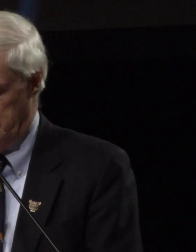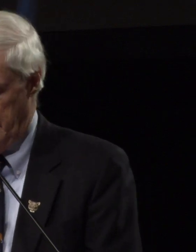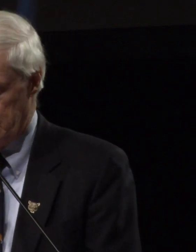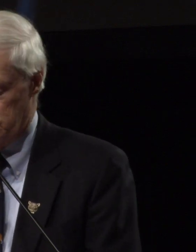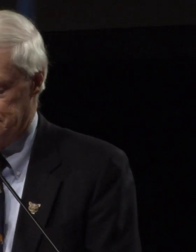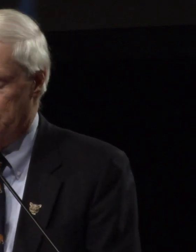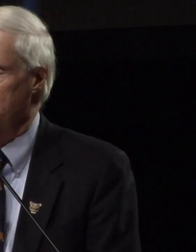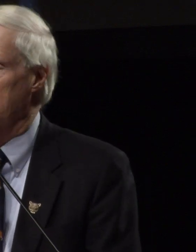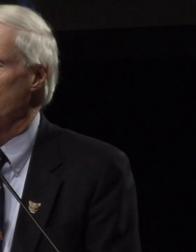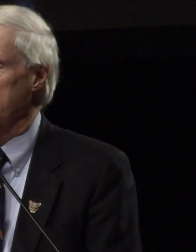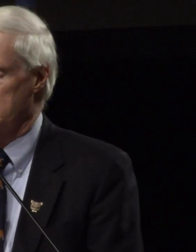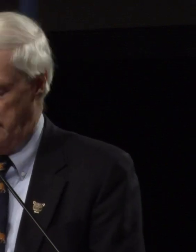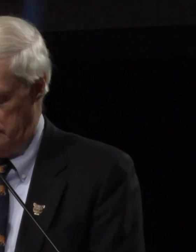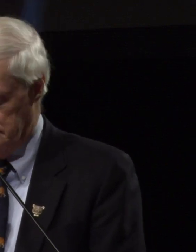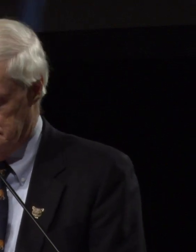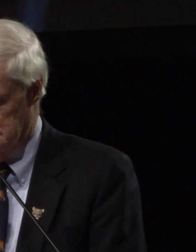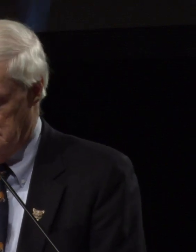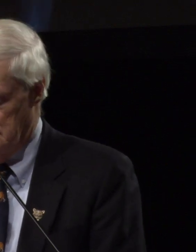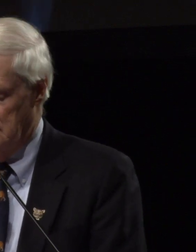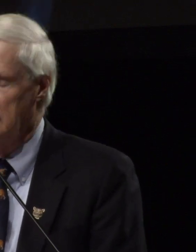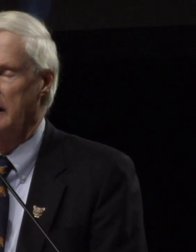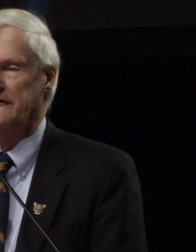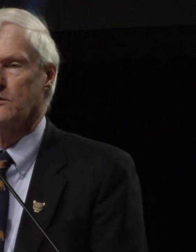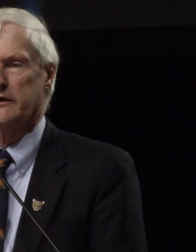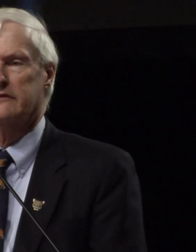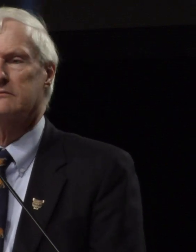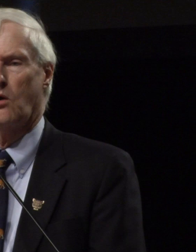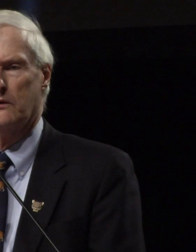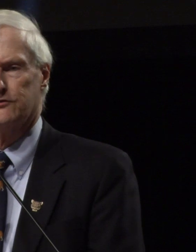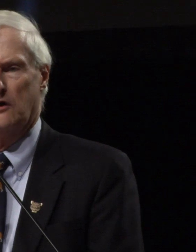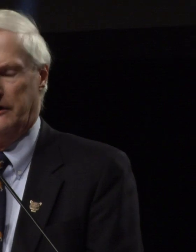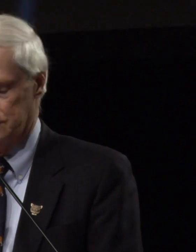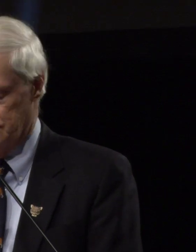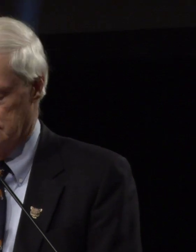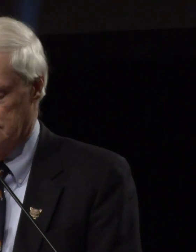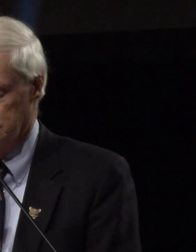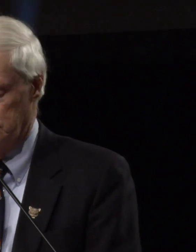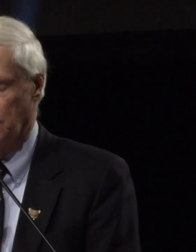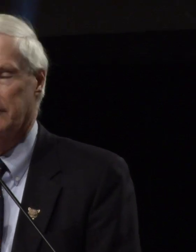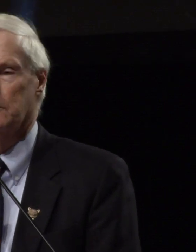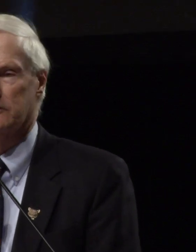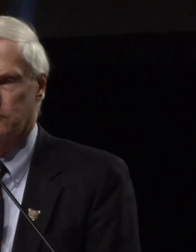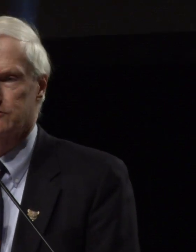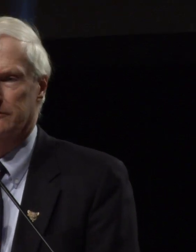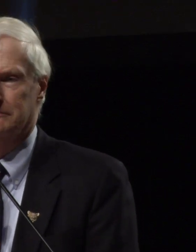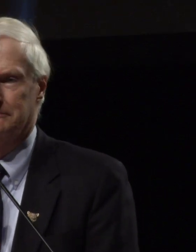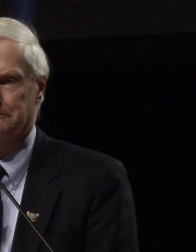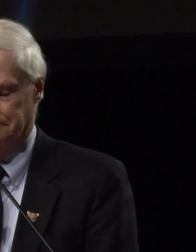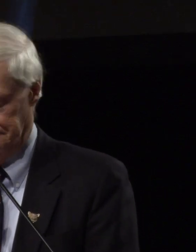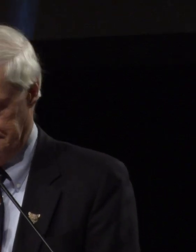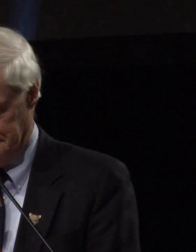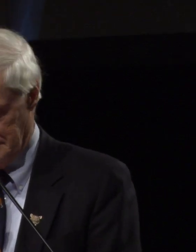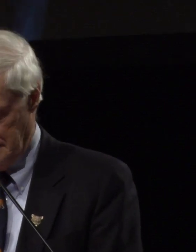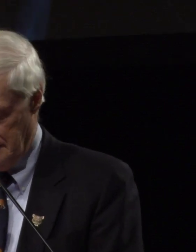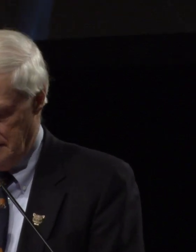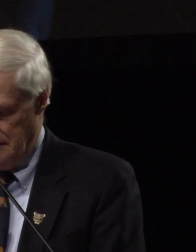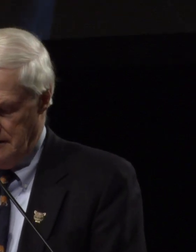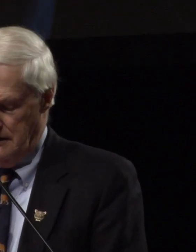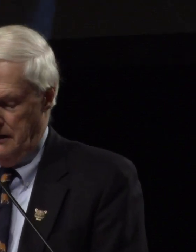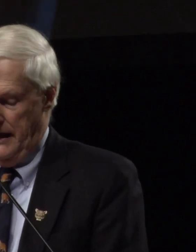ACTUALLY PRODUCING A WORKING MODEL. AND THEY WERE EVEN MORE ASTONISHED TO LEARN THAT HE WAS A FRESHMAN!